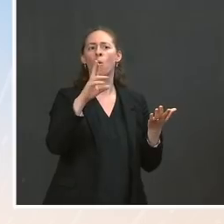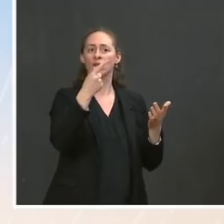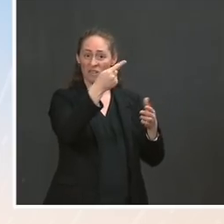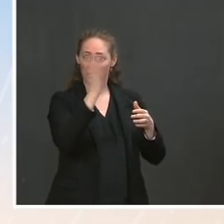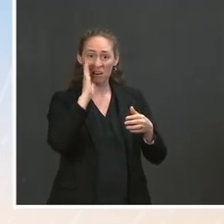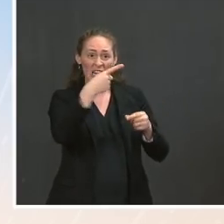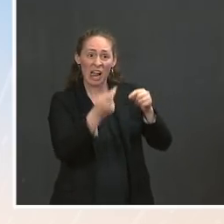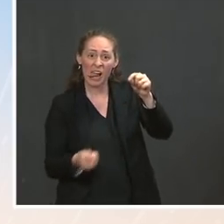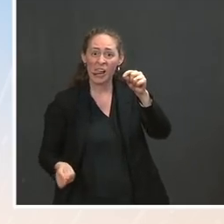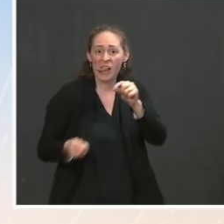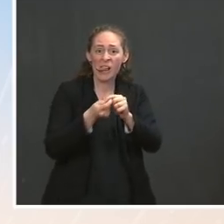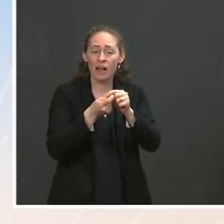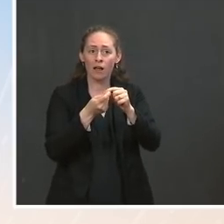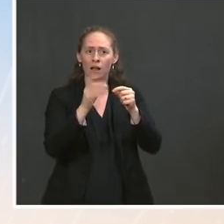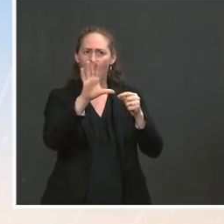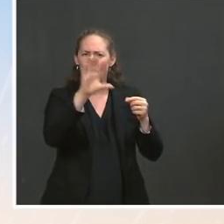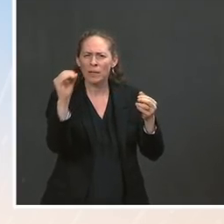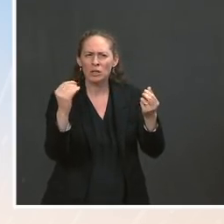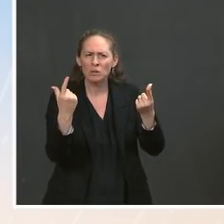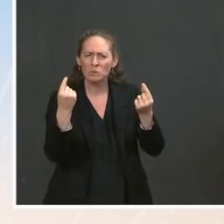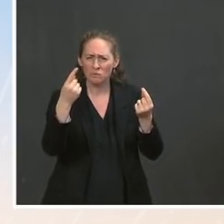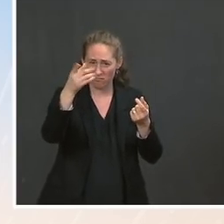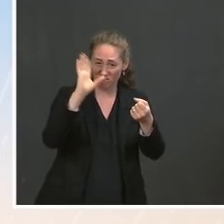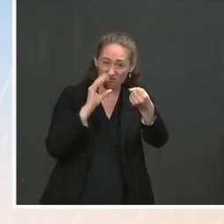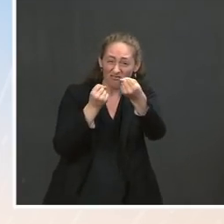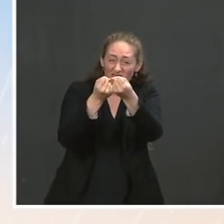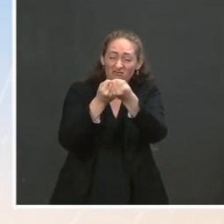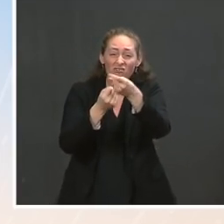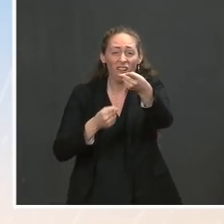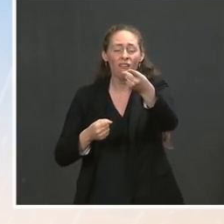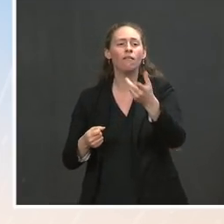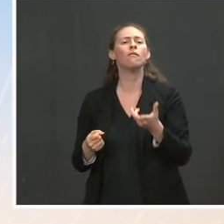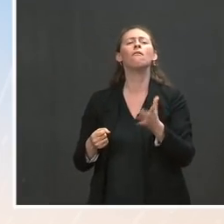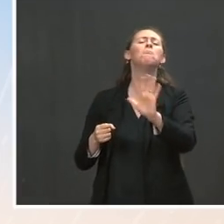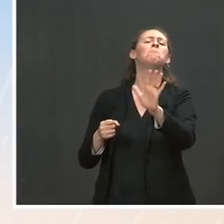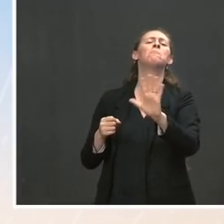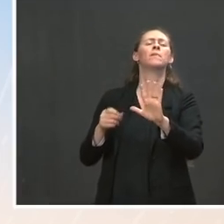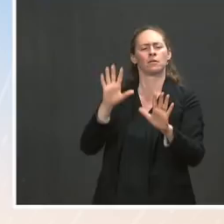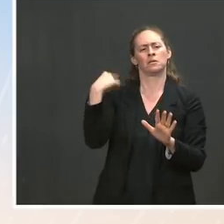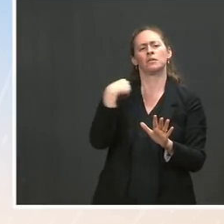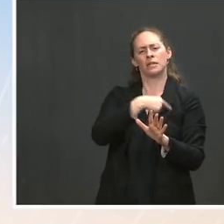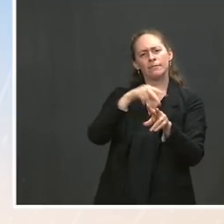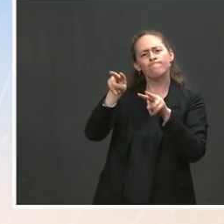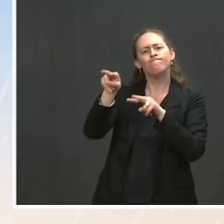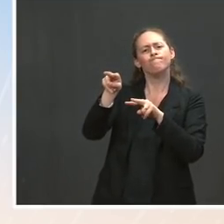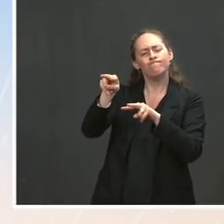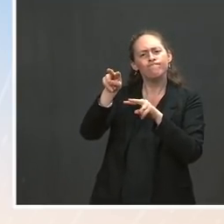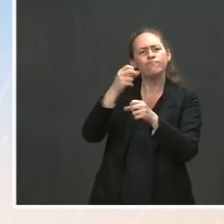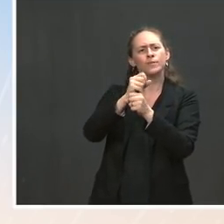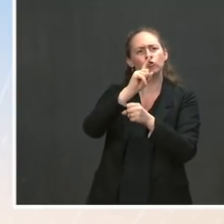this issue closely, as you well know, and we've taken our own strong actions in order to prevent China from profiting off